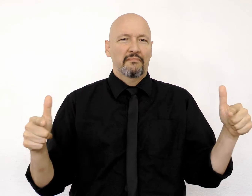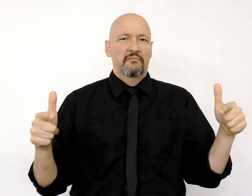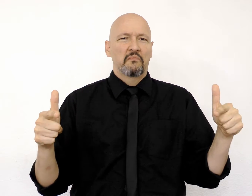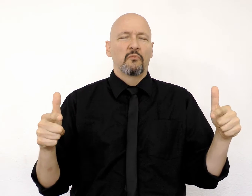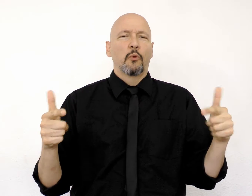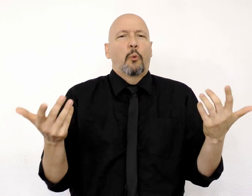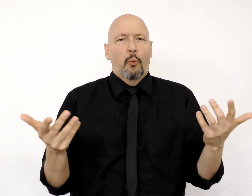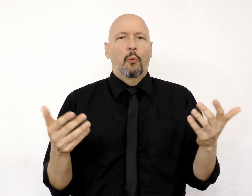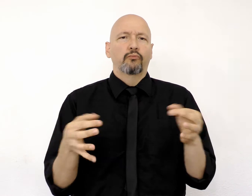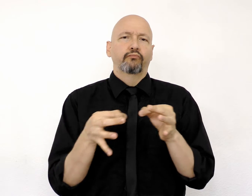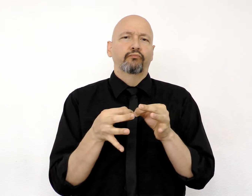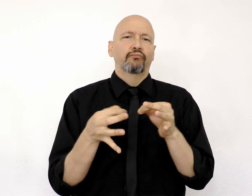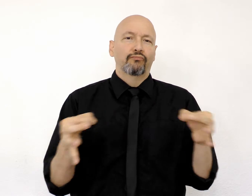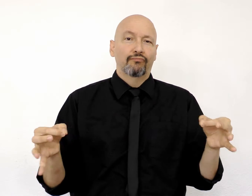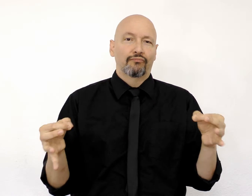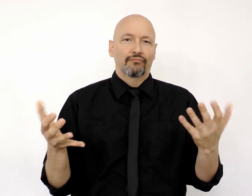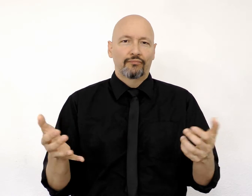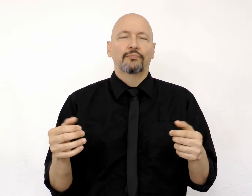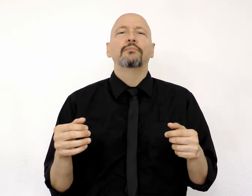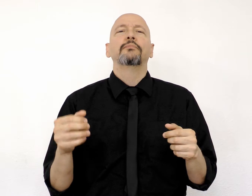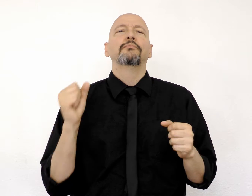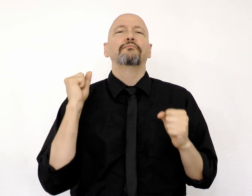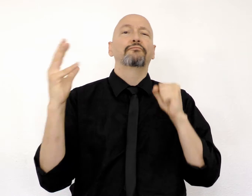(the "non-initialized" version of the sign for language)